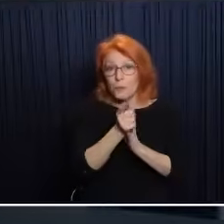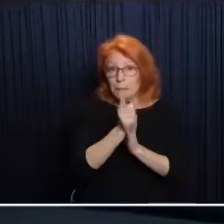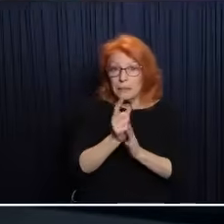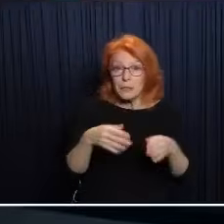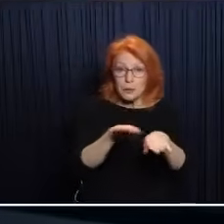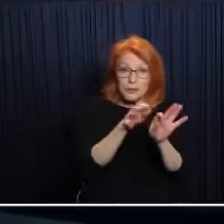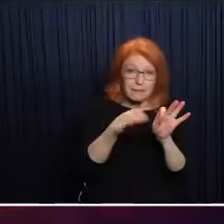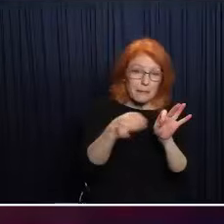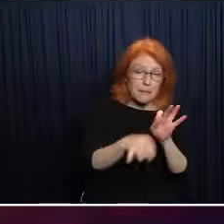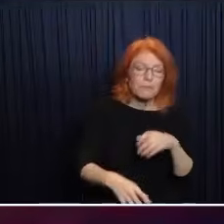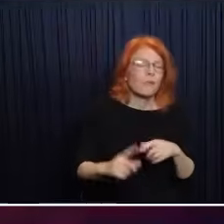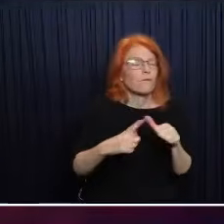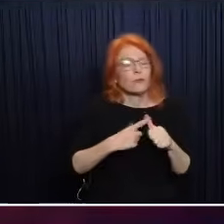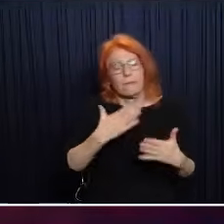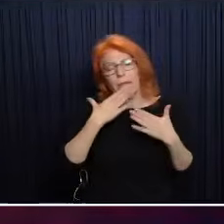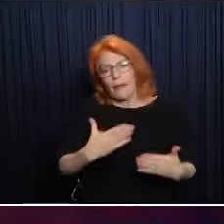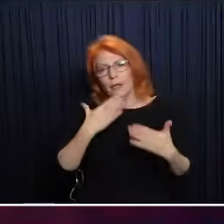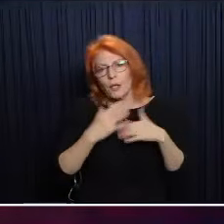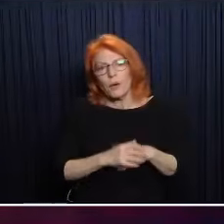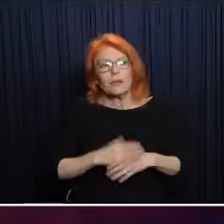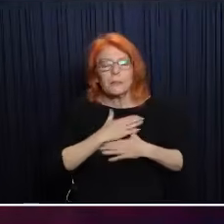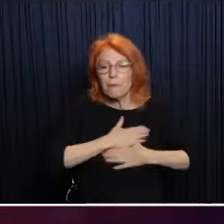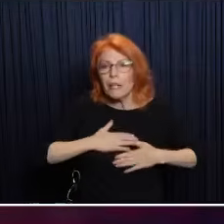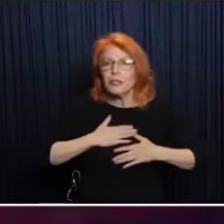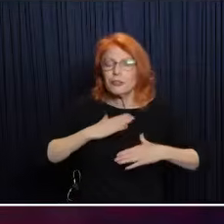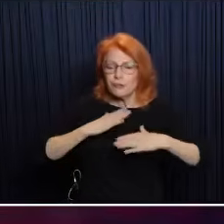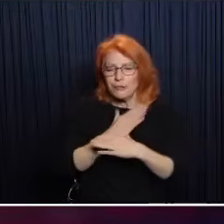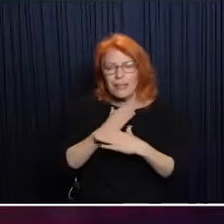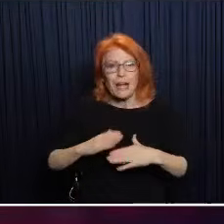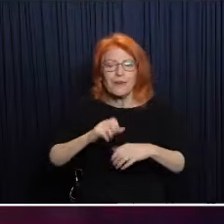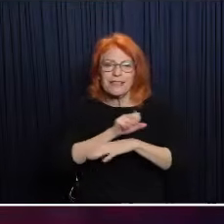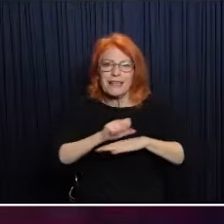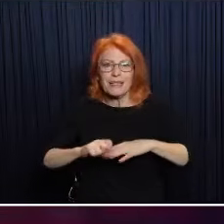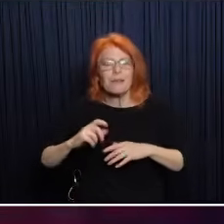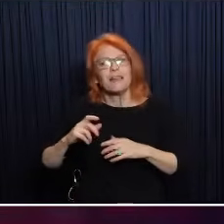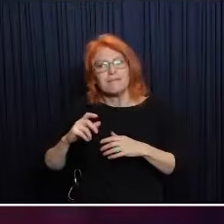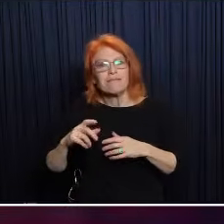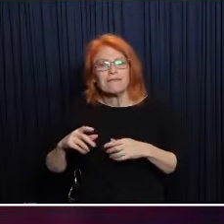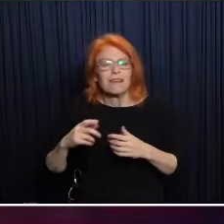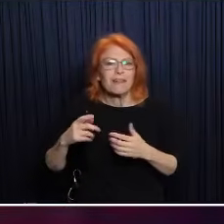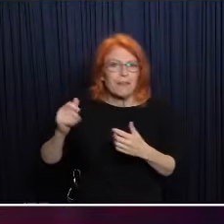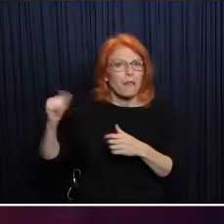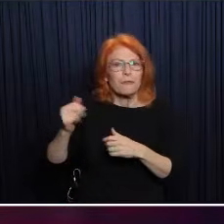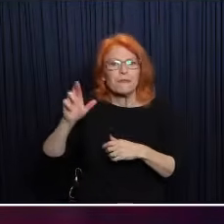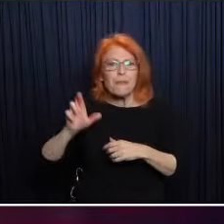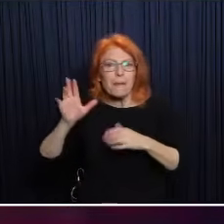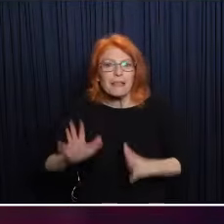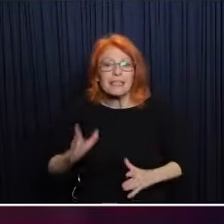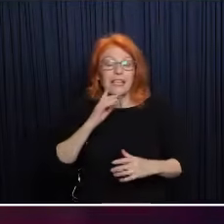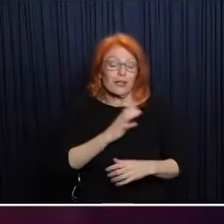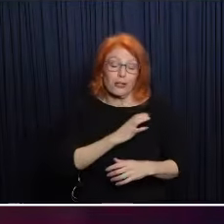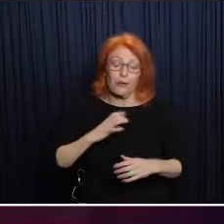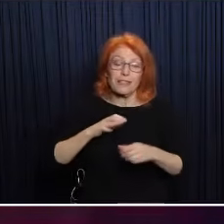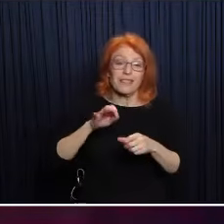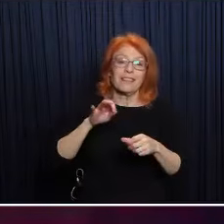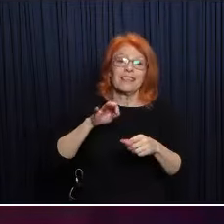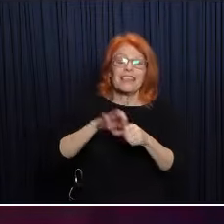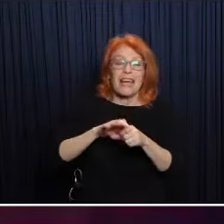NEXT CONGRESSMAN. THANK YOU SO MUCH FOR THAT. MR. TROBOUGH, ONE MINUTE FOR YOUR CLOSING ARGUMENT.